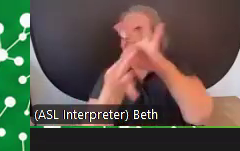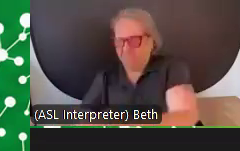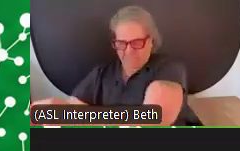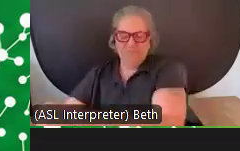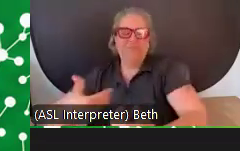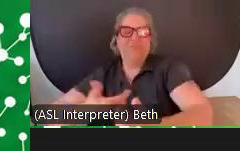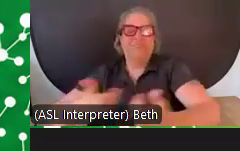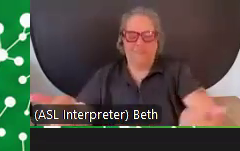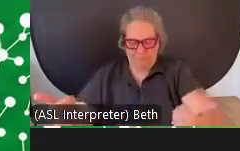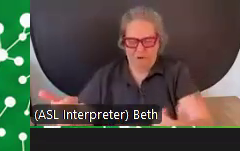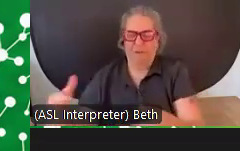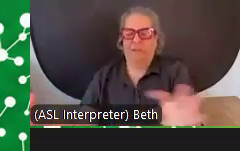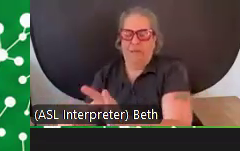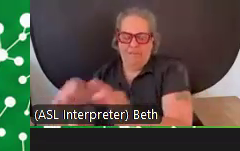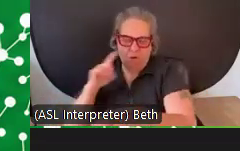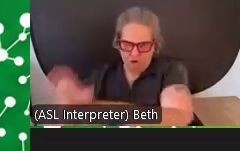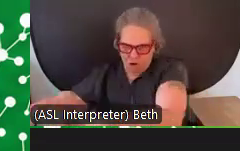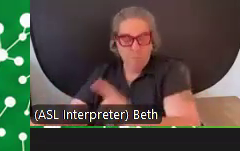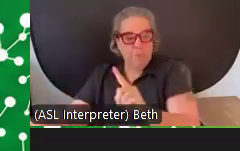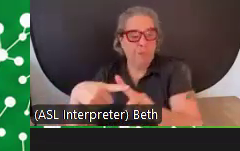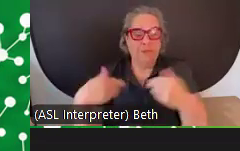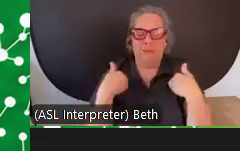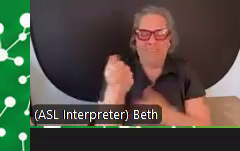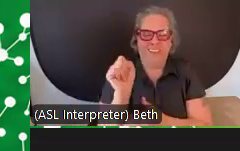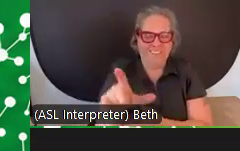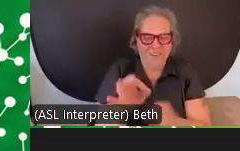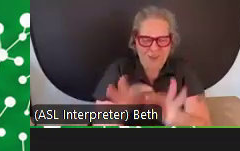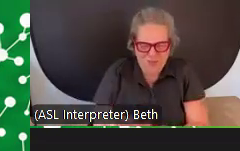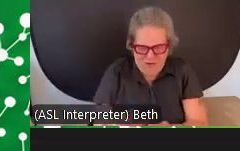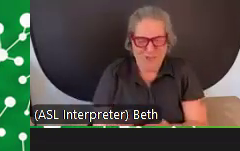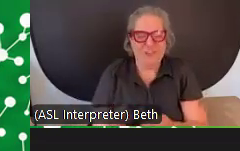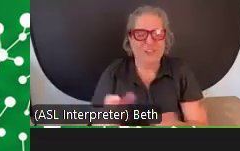We also have ASL interpreters available for today's web that are.